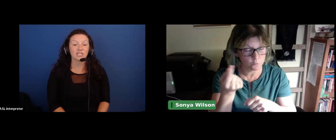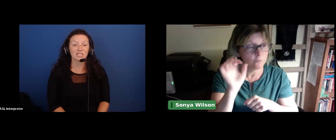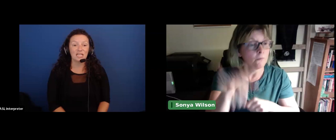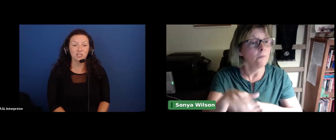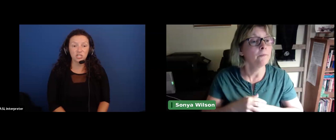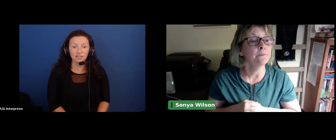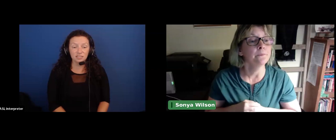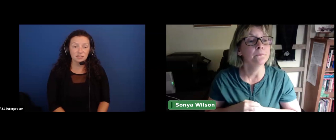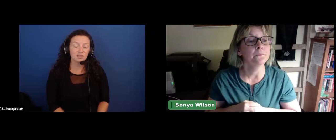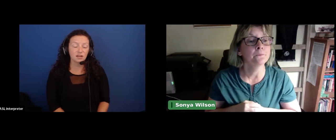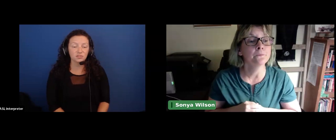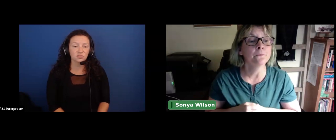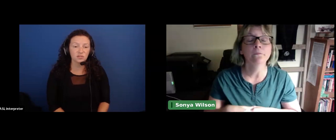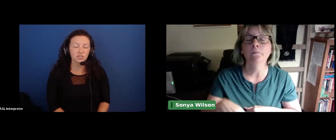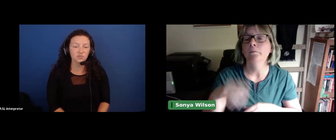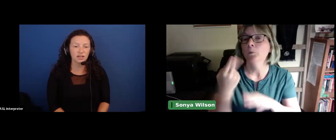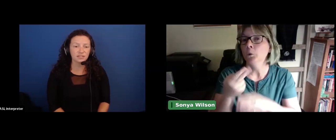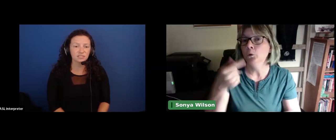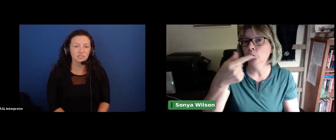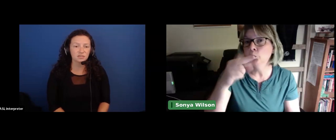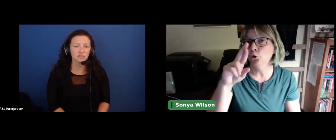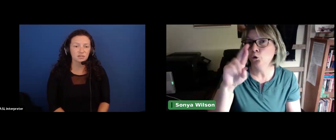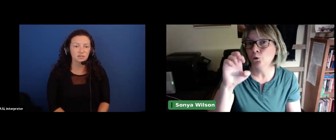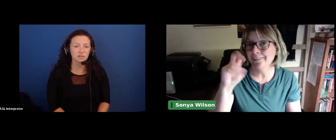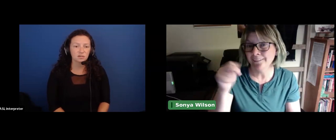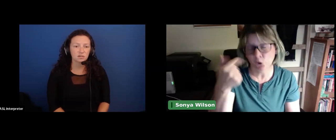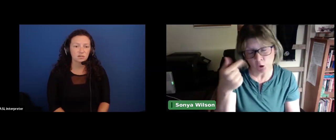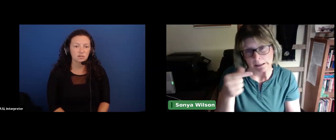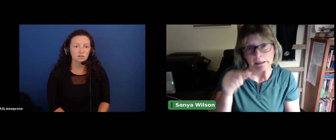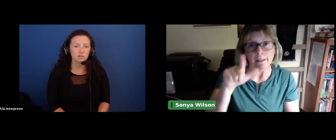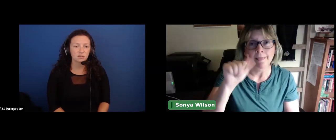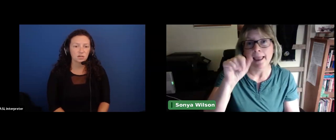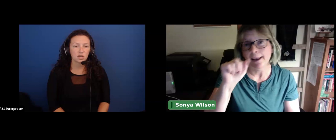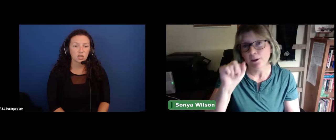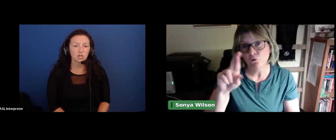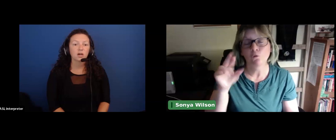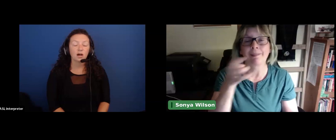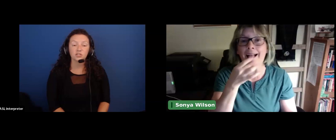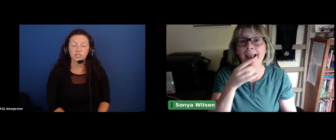There's leg shakes that also can be utilized.